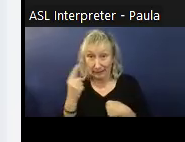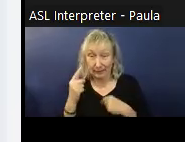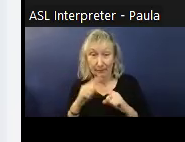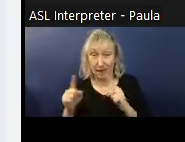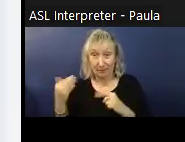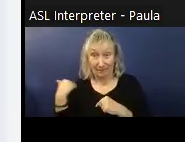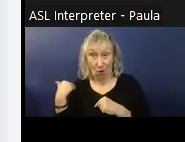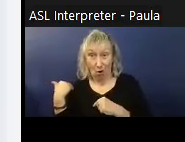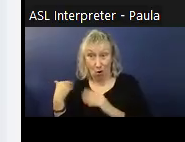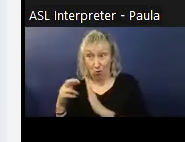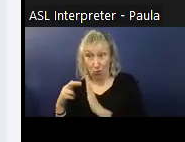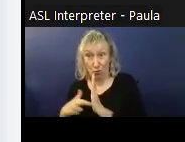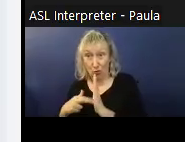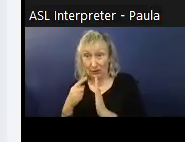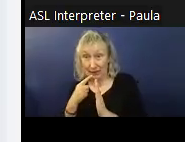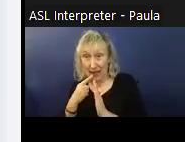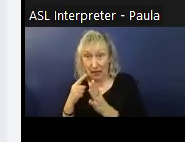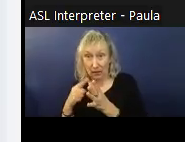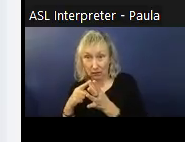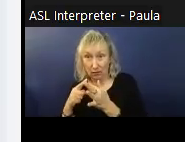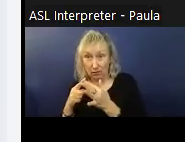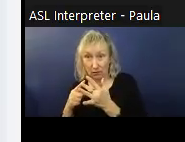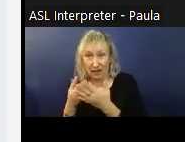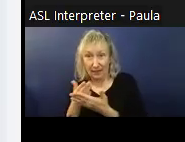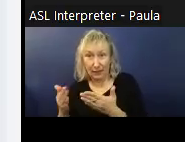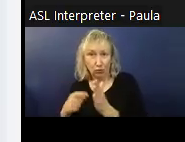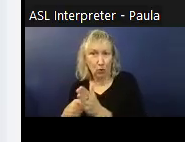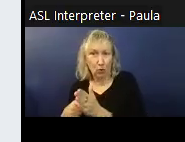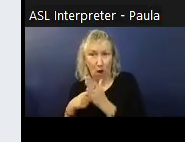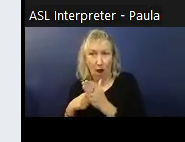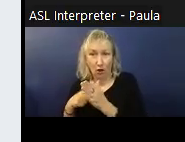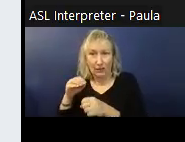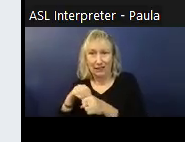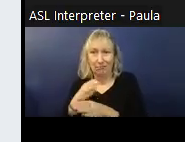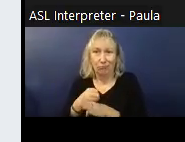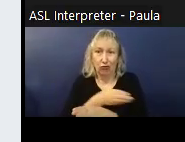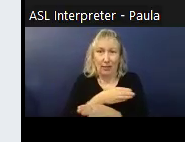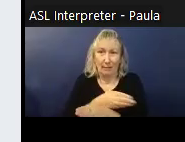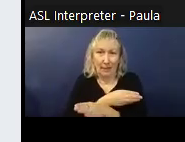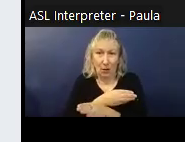required elements of the preliminary report and those have all been removed.